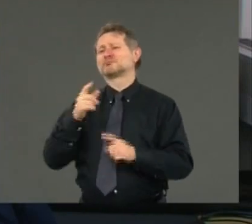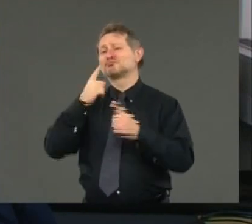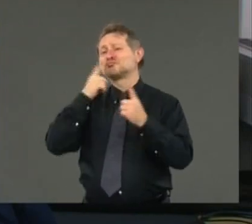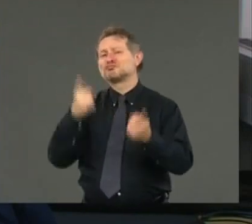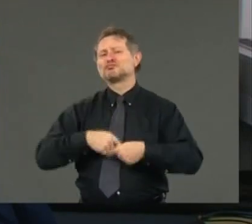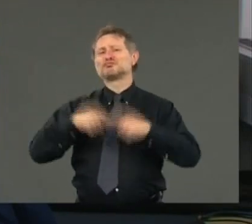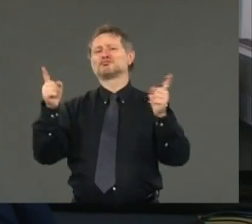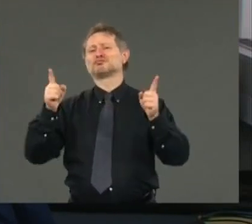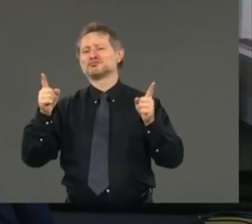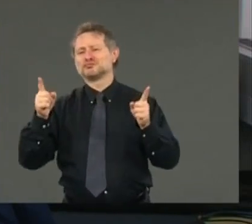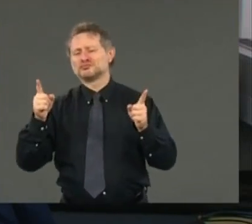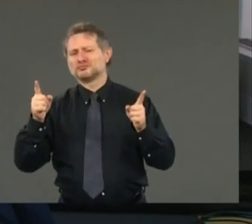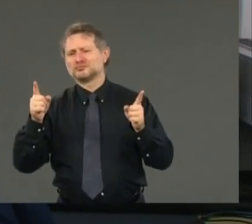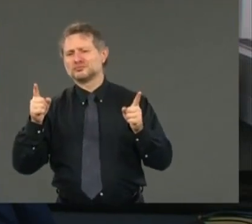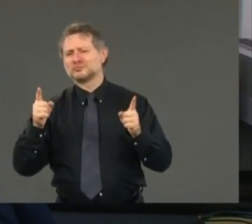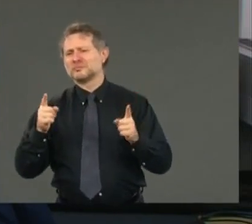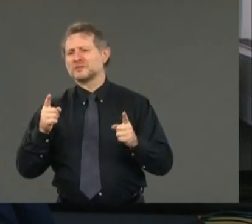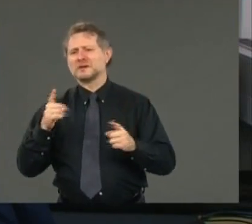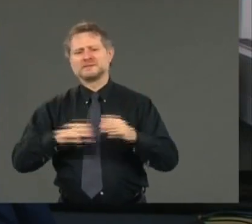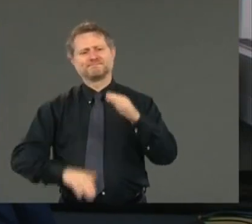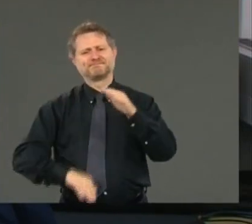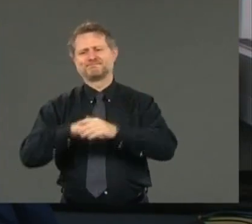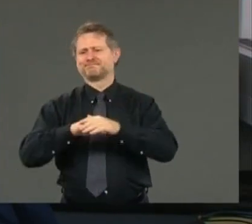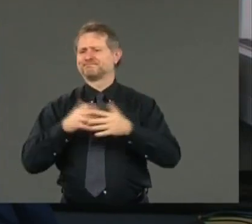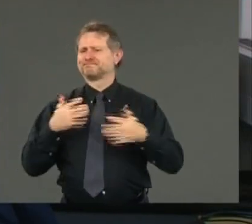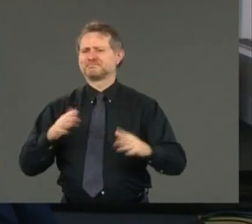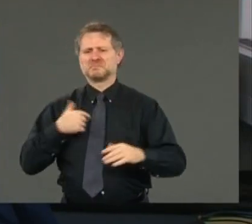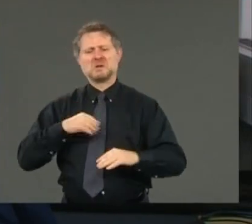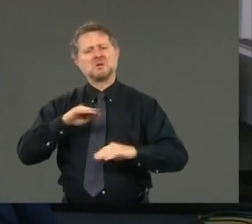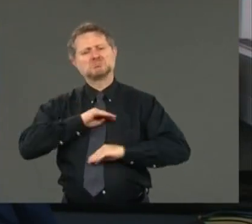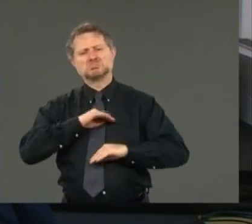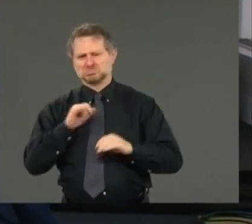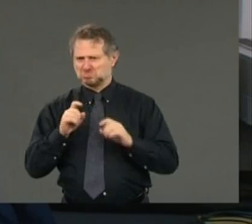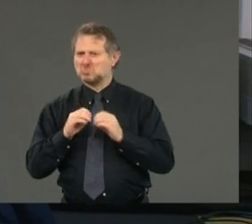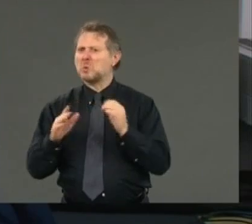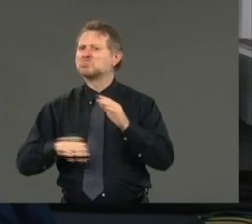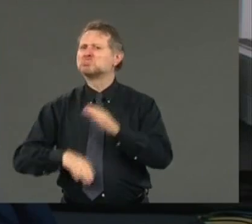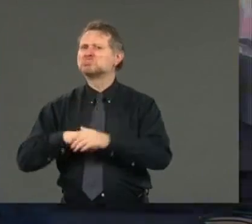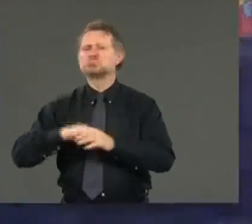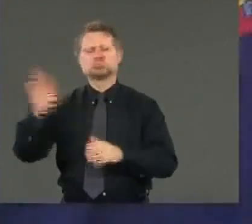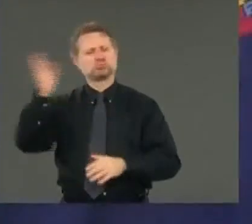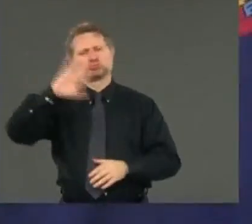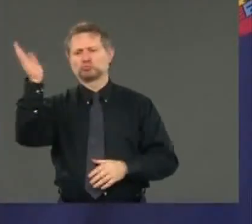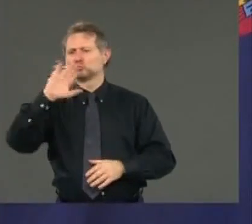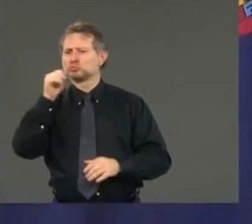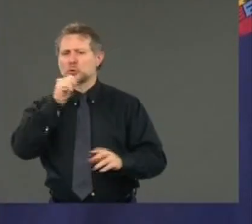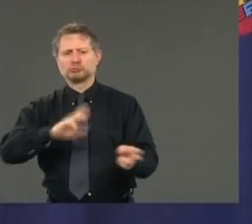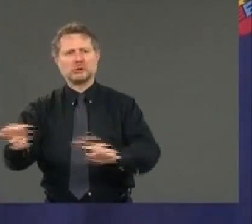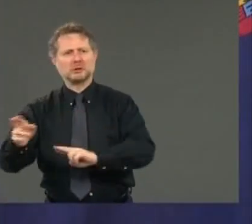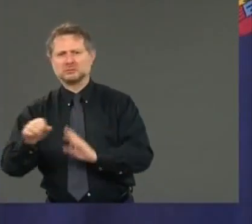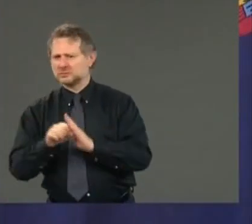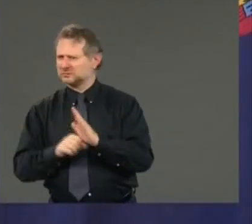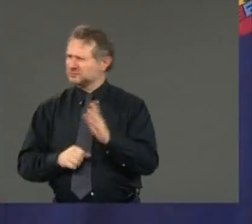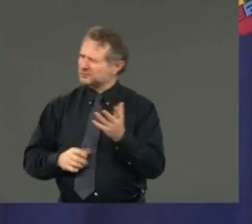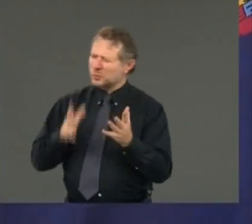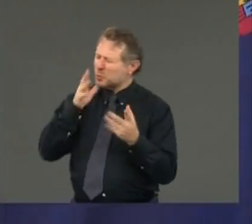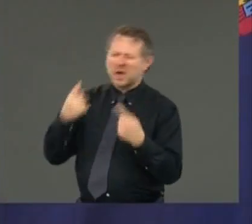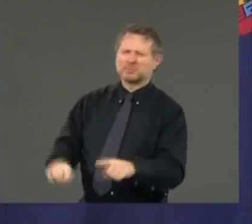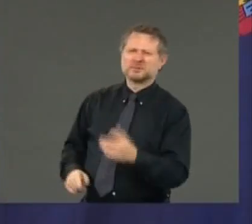ANDREW'S QUESTION. WHAT HAPPENS IF THE CITY SAYS WE'VE REACHED THE THRESHOLD AND